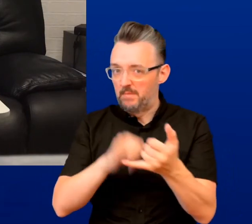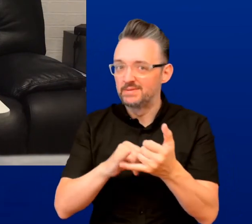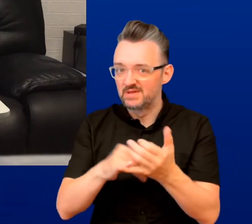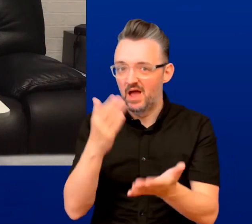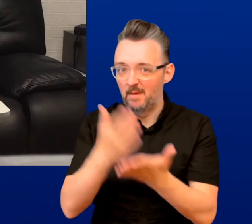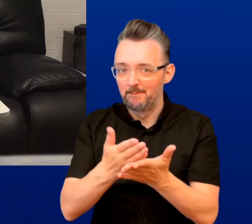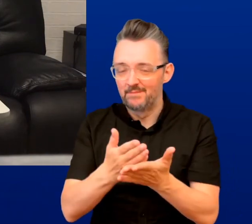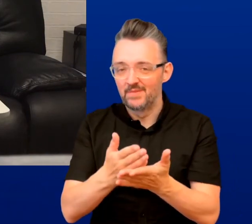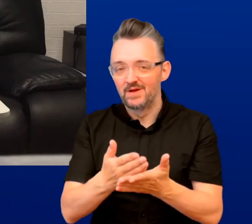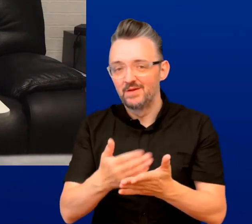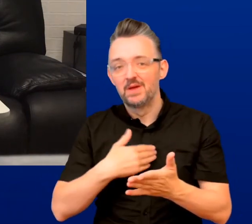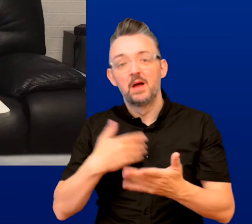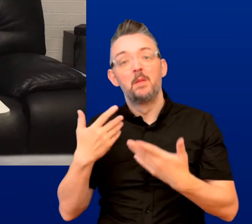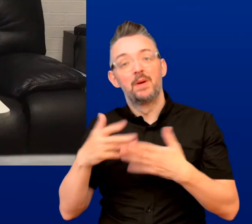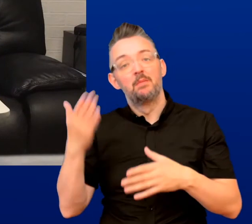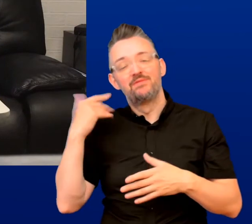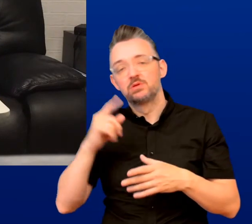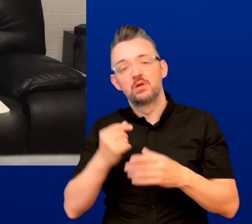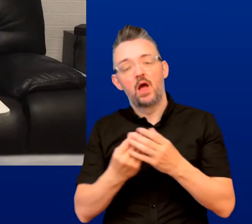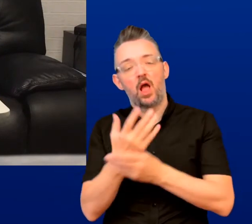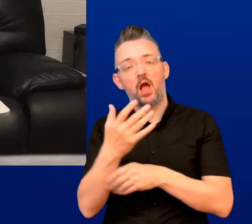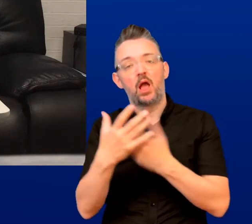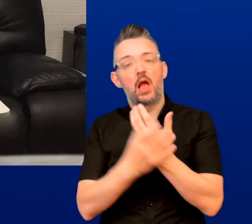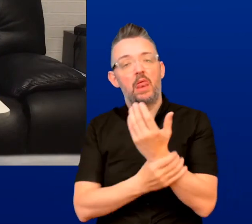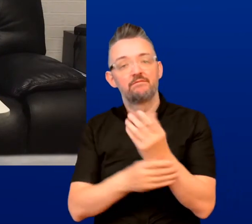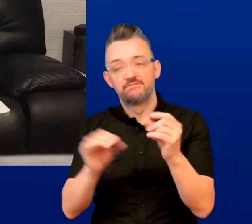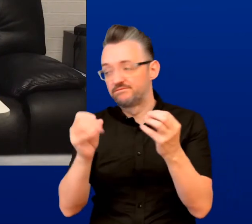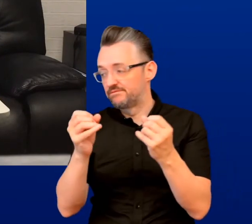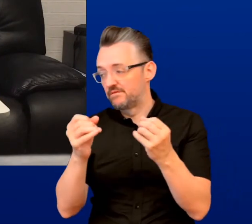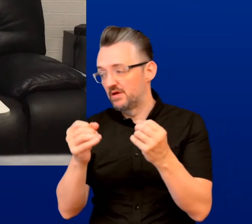I've used gloves to do this and I've also done it bare-handed